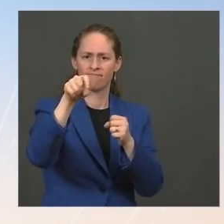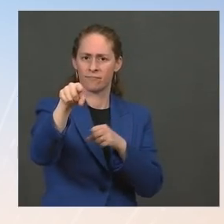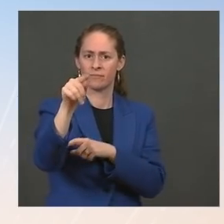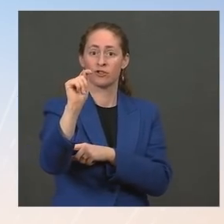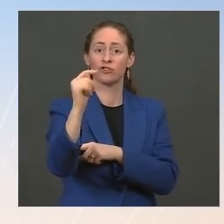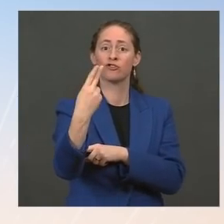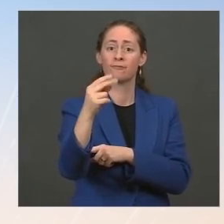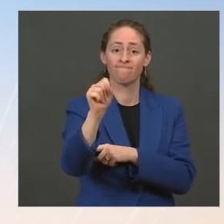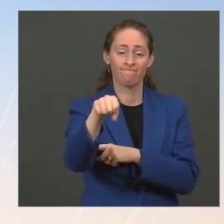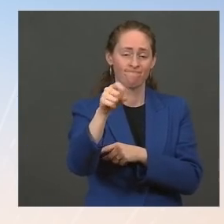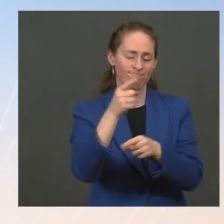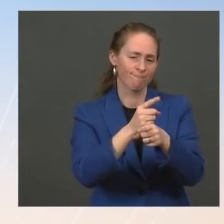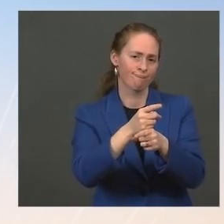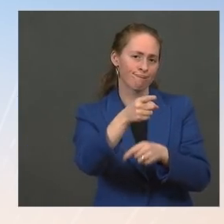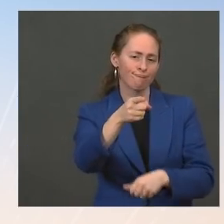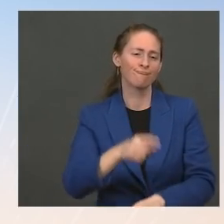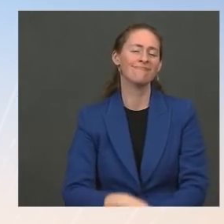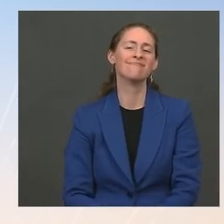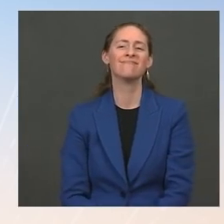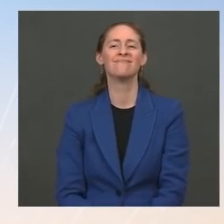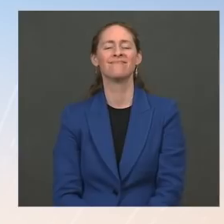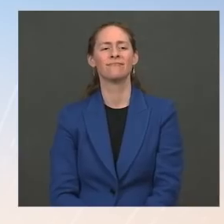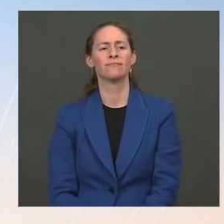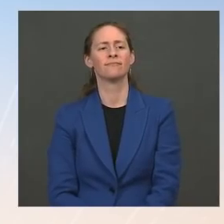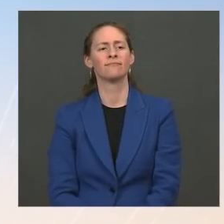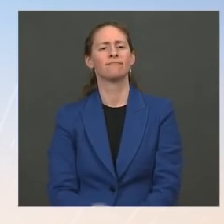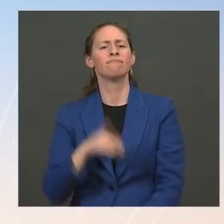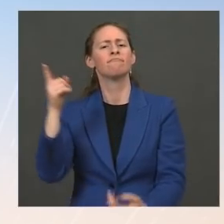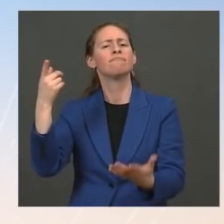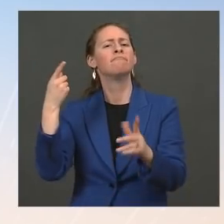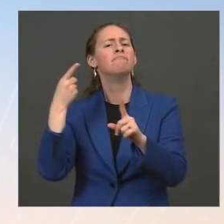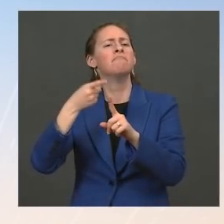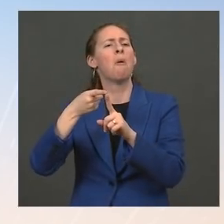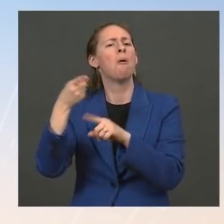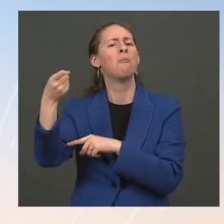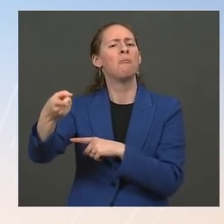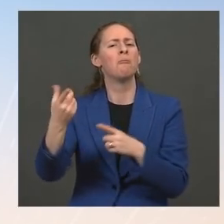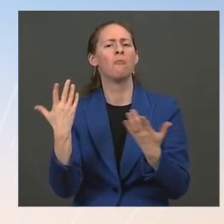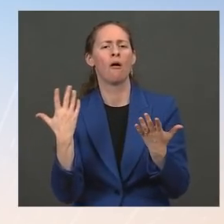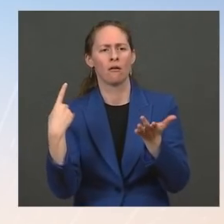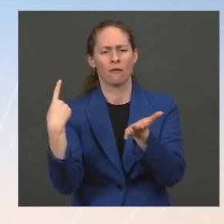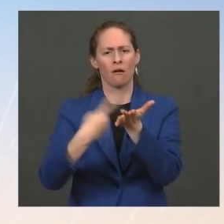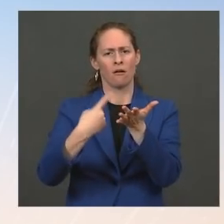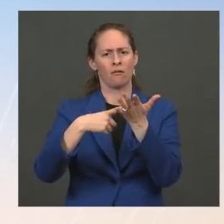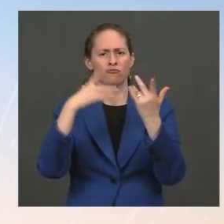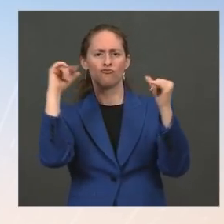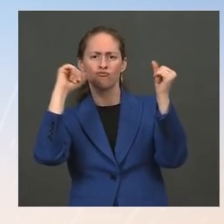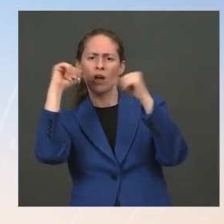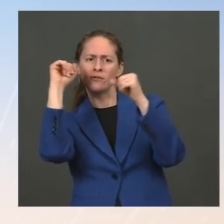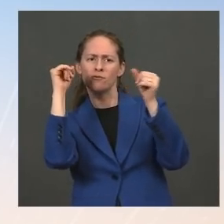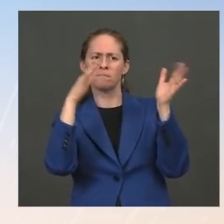he will put forward a detailed strategy outlining how we're going to fight COVID this winter -- not with shutdowns or lockdowns,